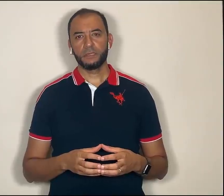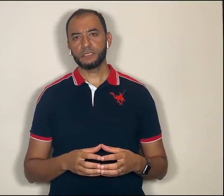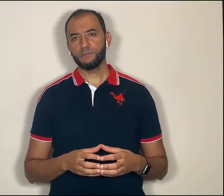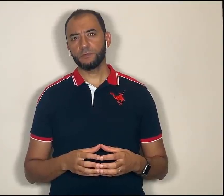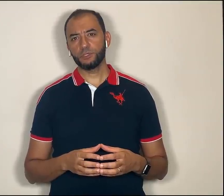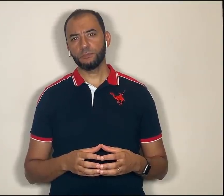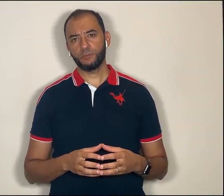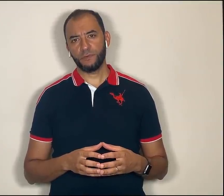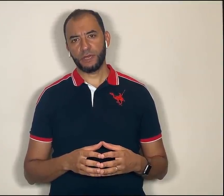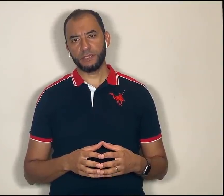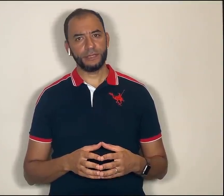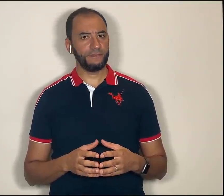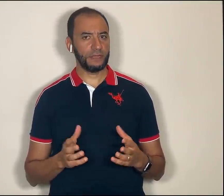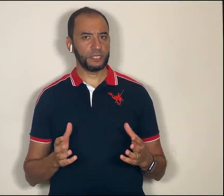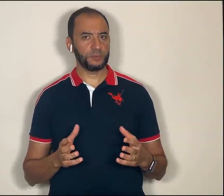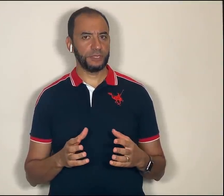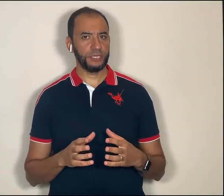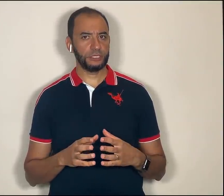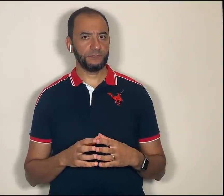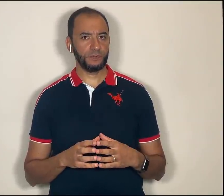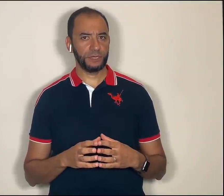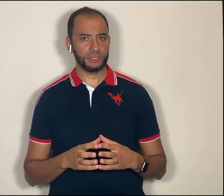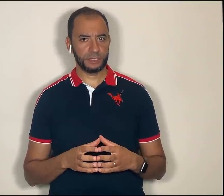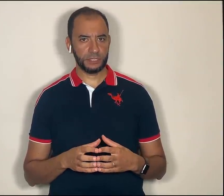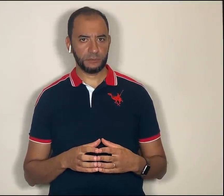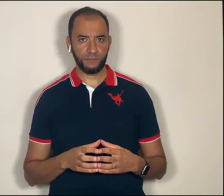Does evolution provide a valid explanation for the existence of